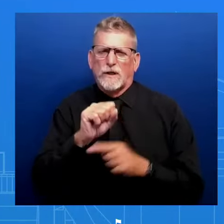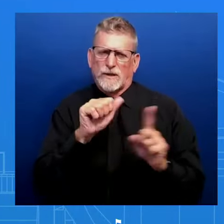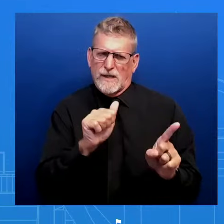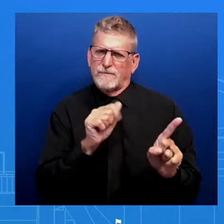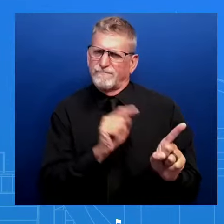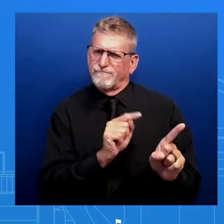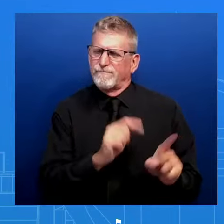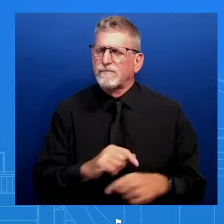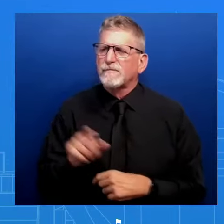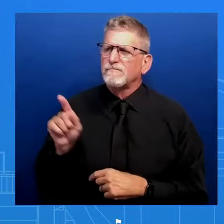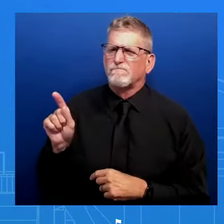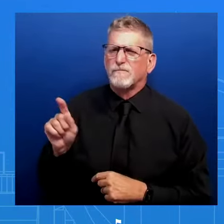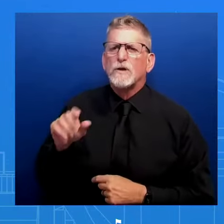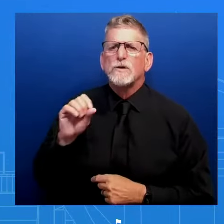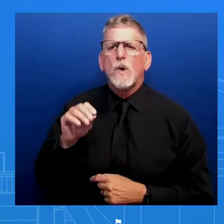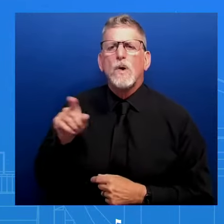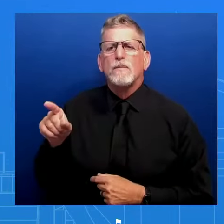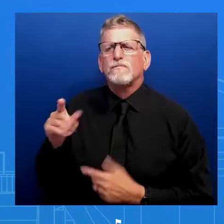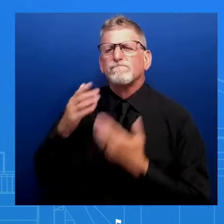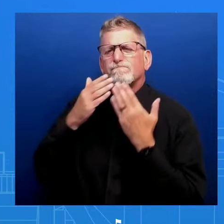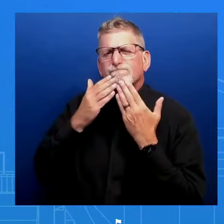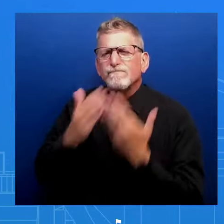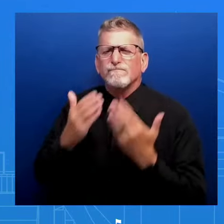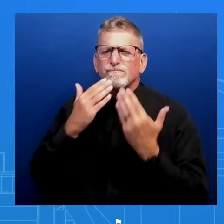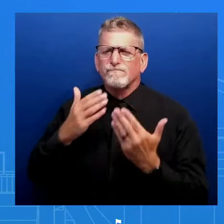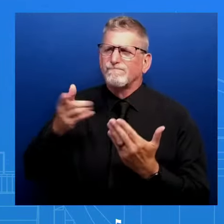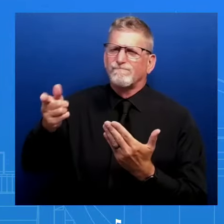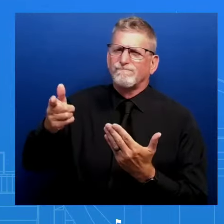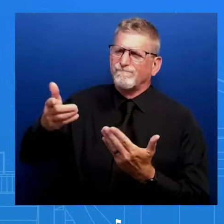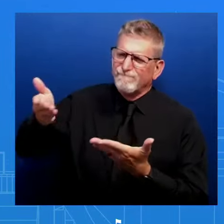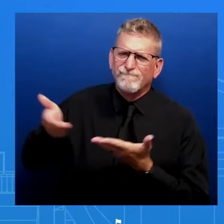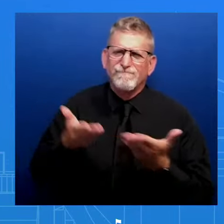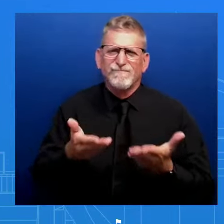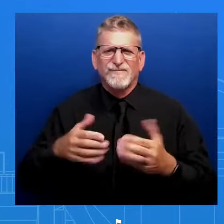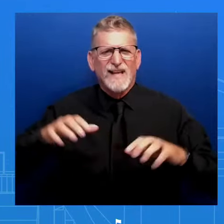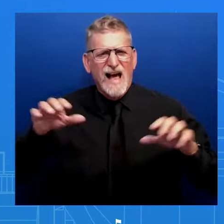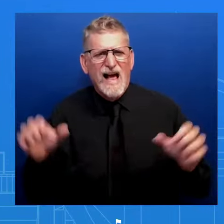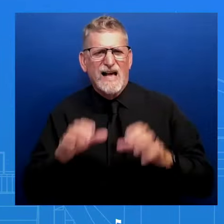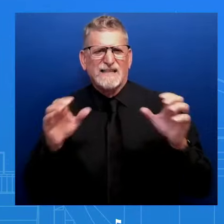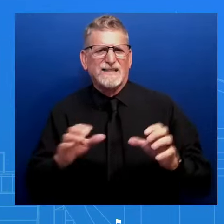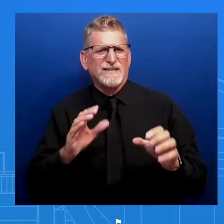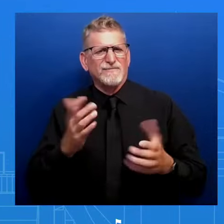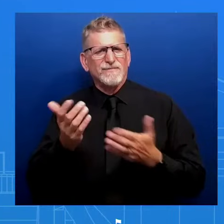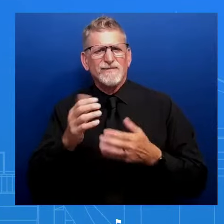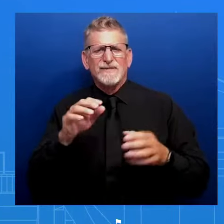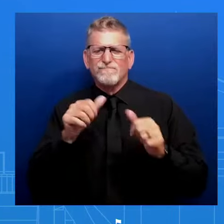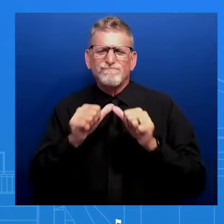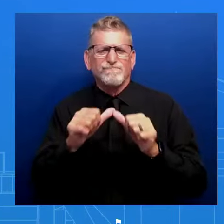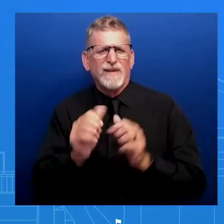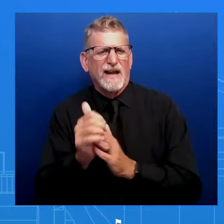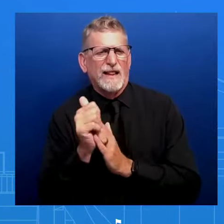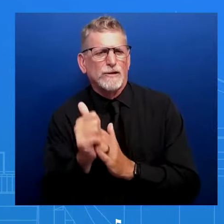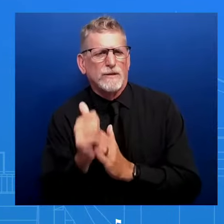to the acting commissioner for her steady leadership of the Social Security Administration during this interim period.